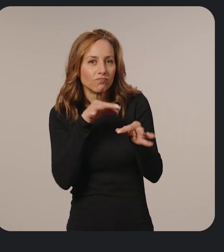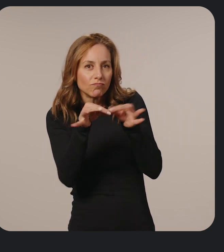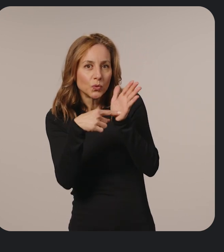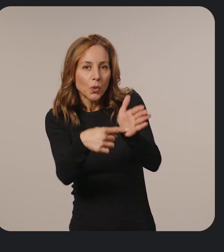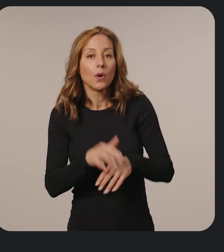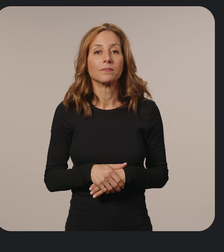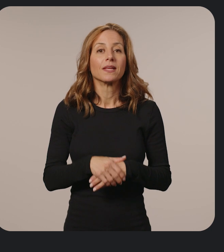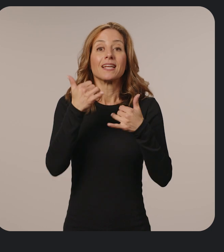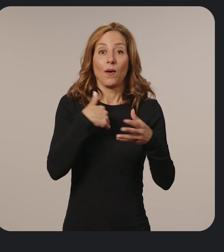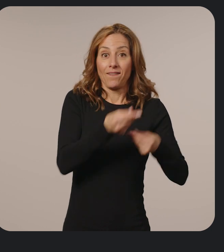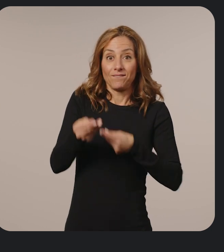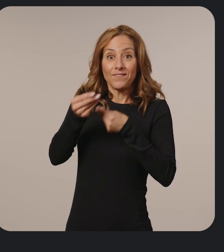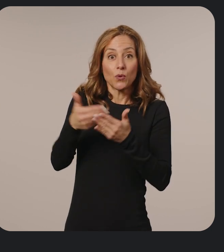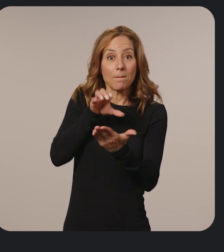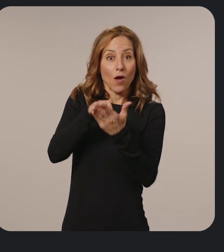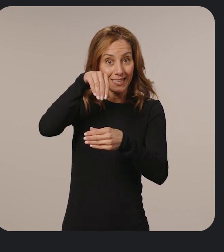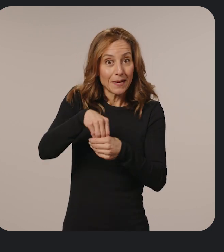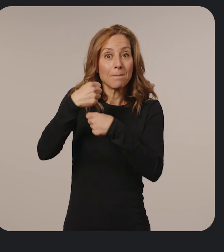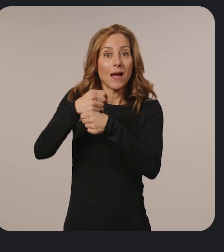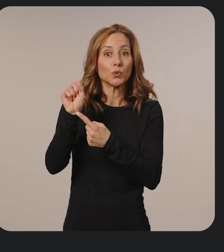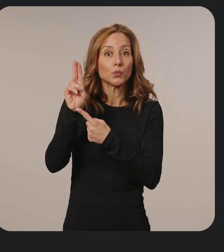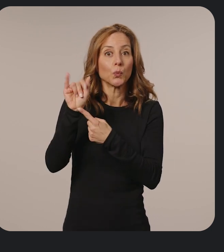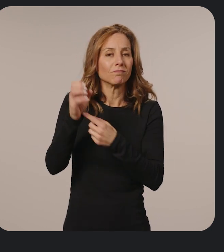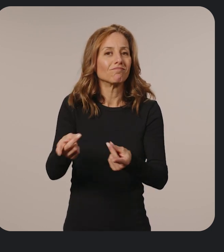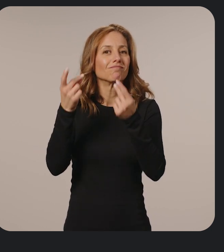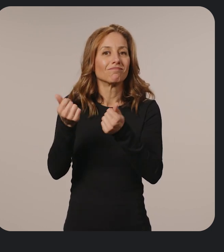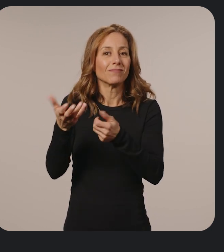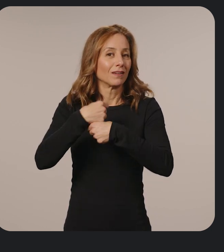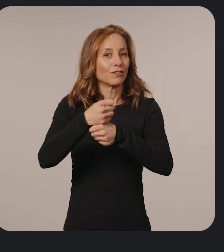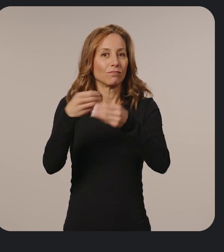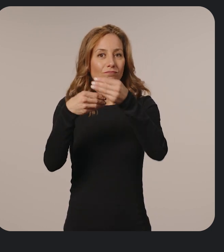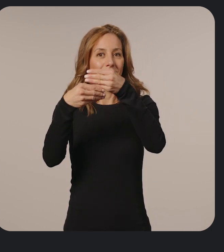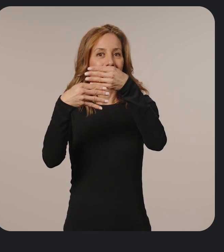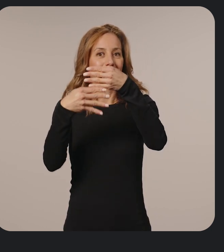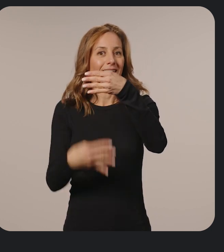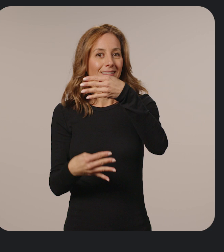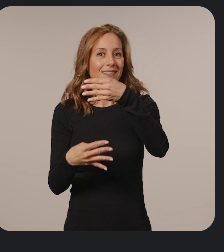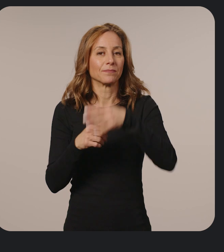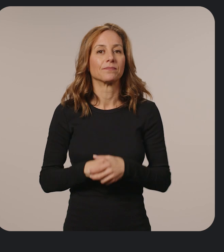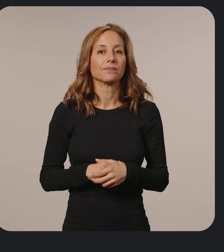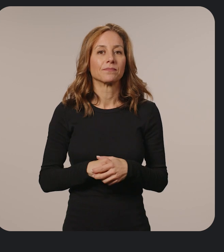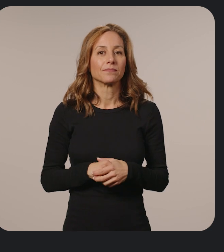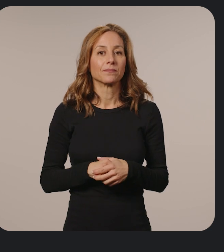Now, when I feed a new paragraph into Maker Suite, voila,